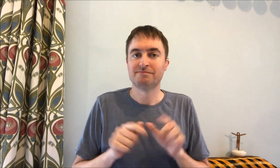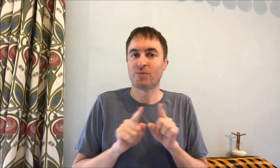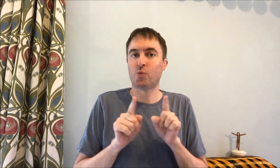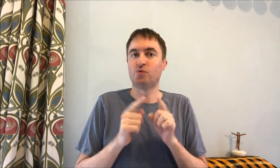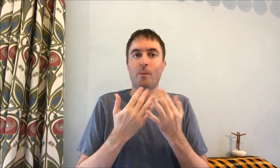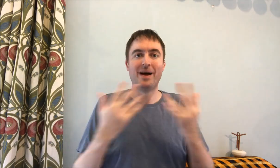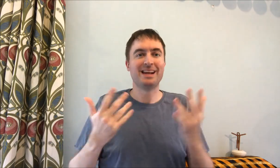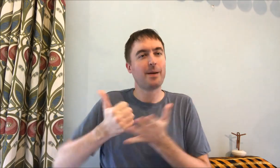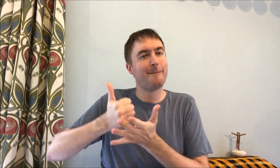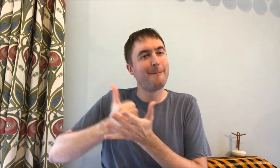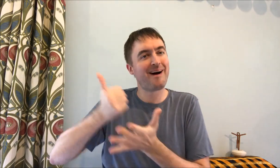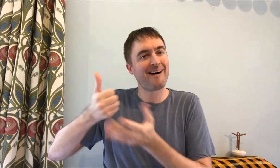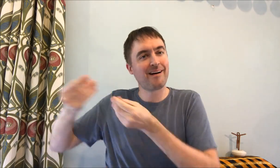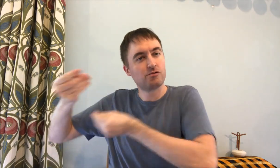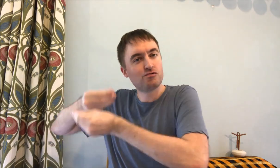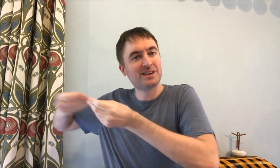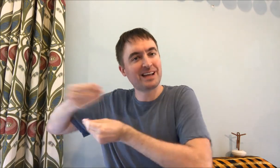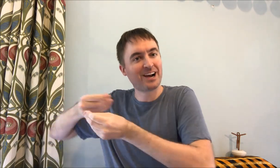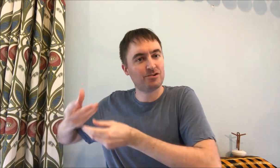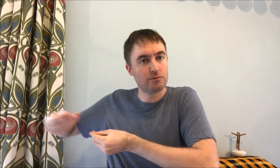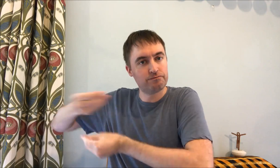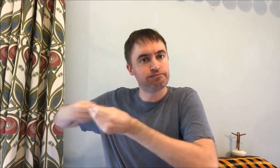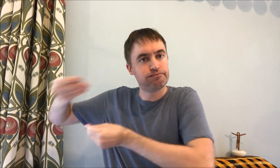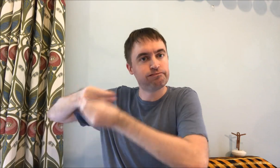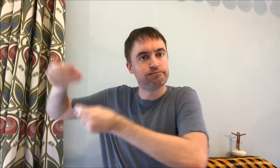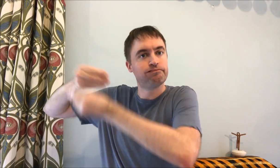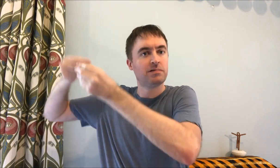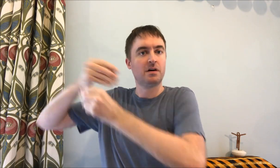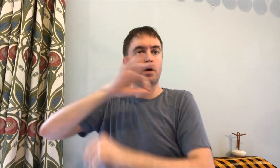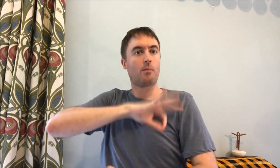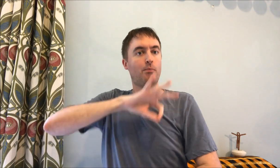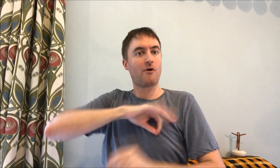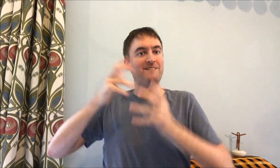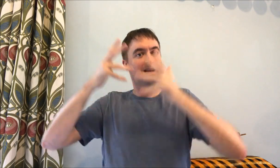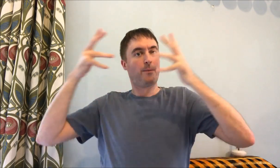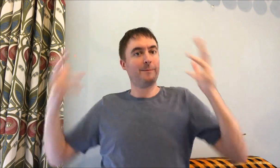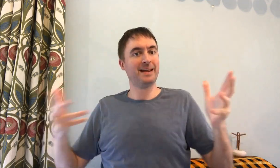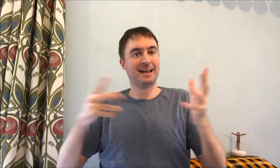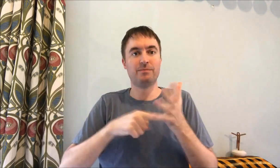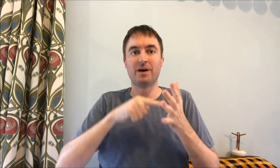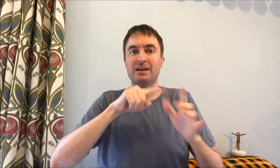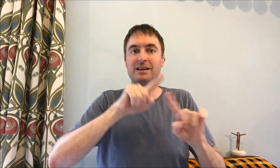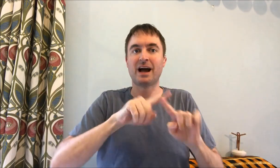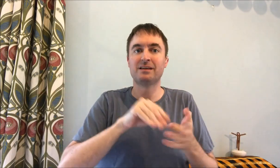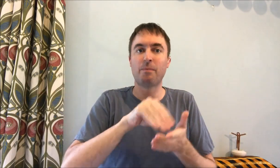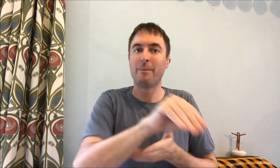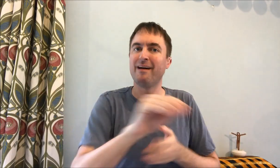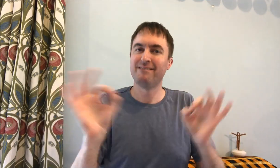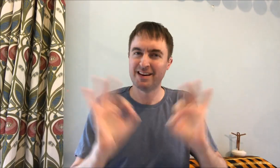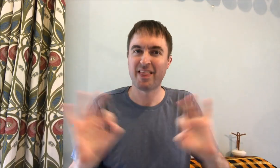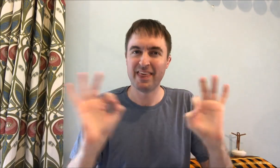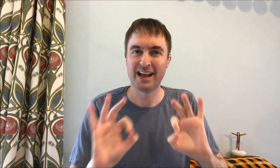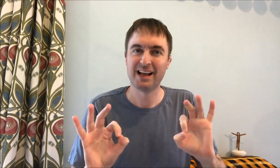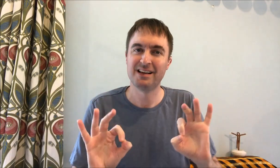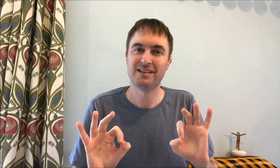and many highly-profitable bank transactions are not taxed.